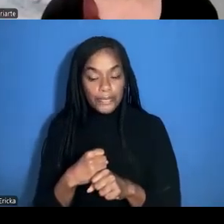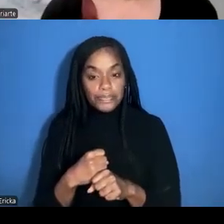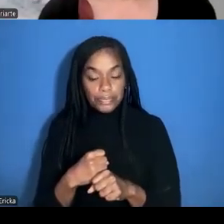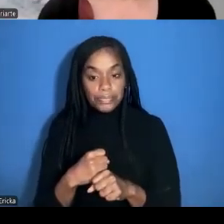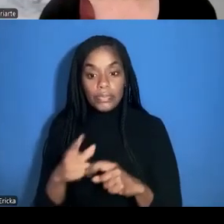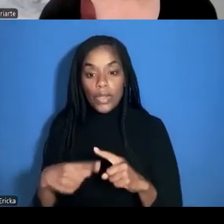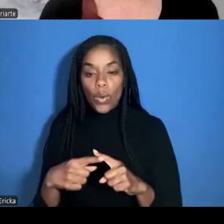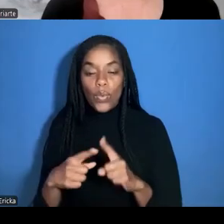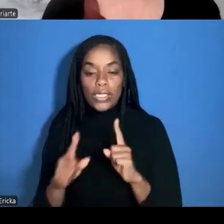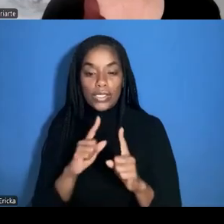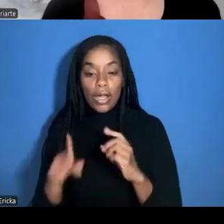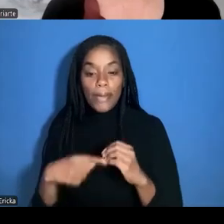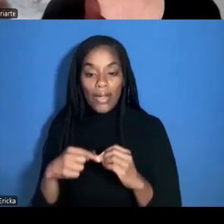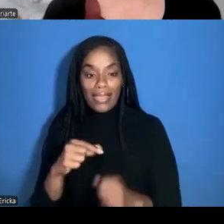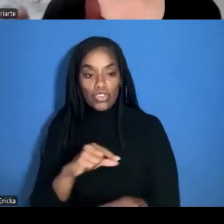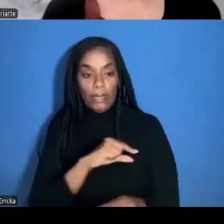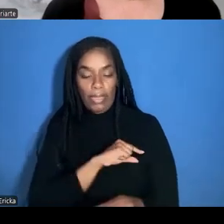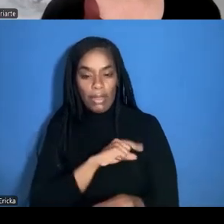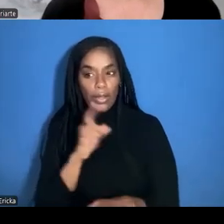slide, you'll see that,